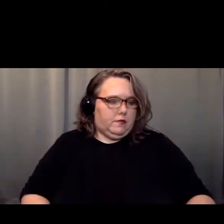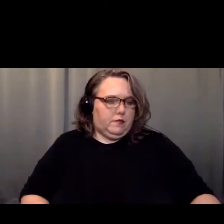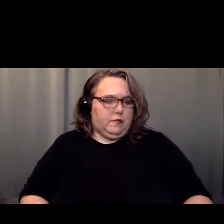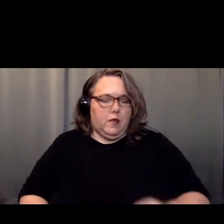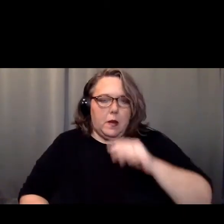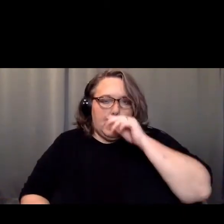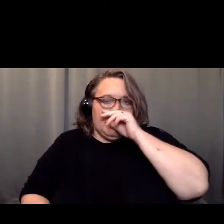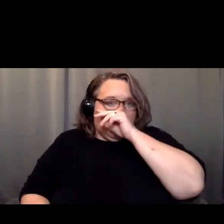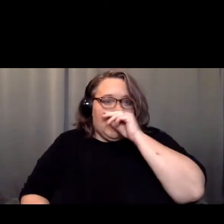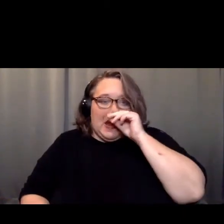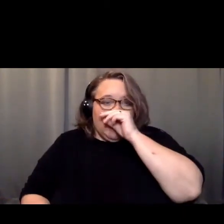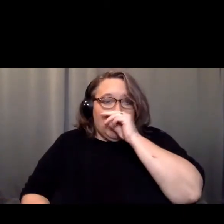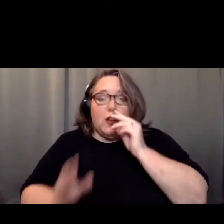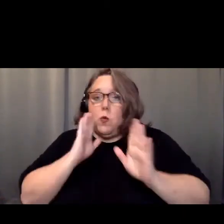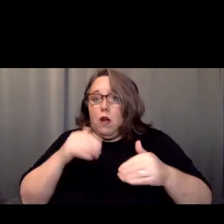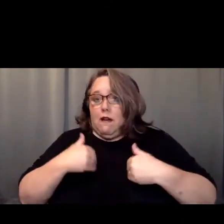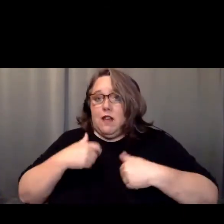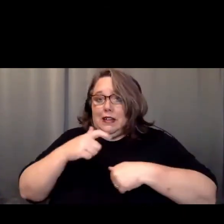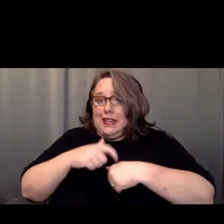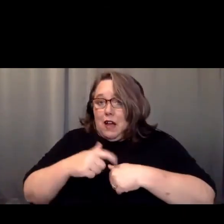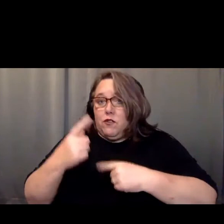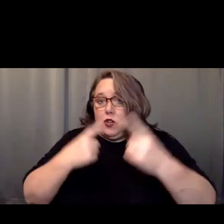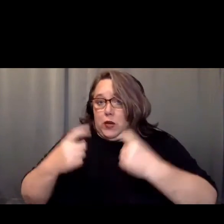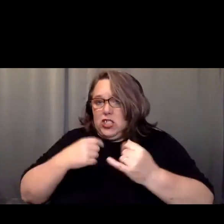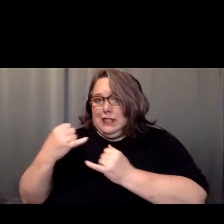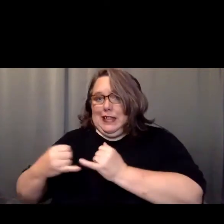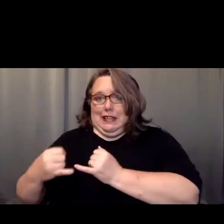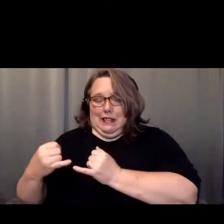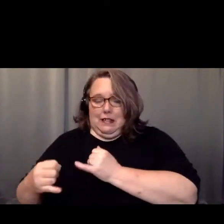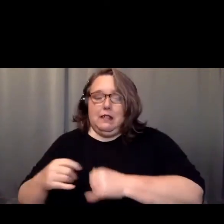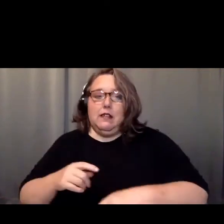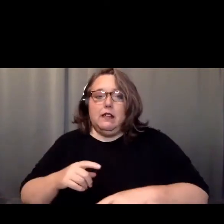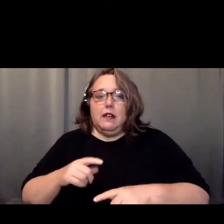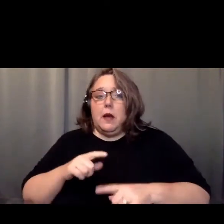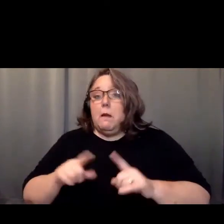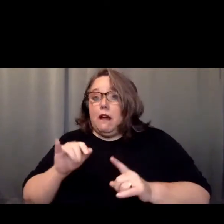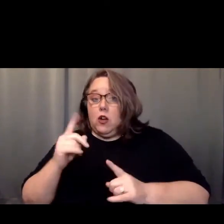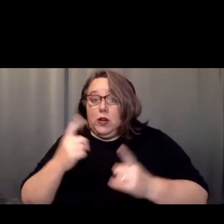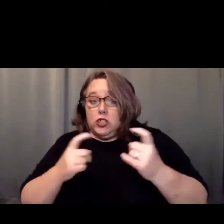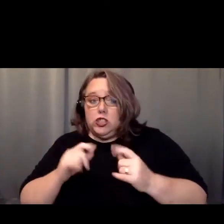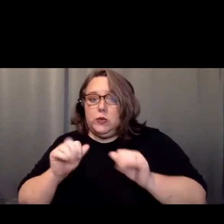and we'll have some time for questions at the very end, but you can put them on the chat and I'll go through them